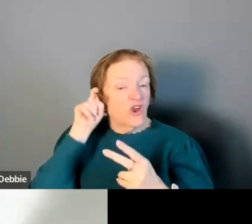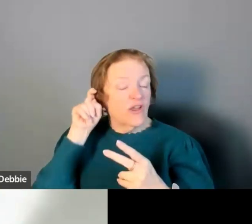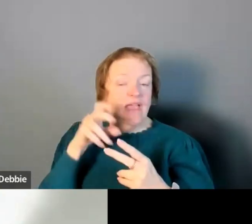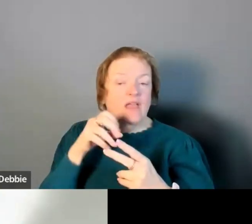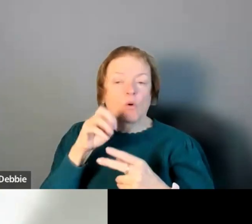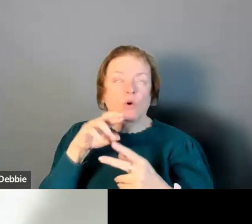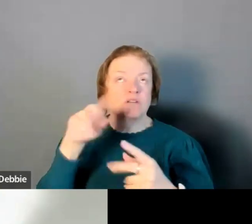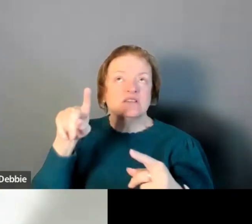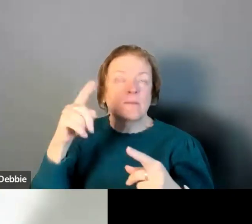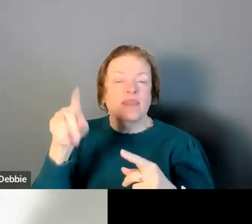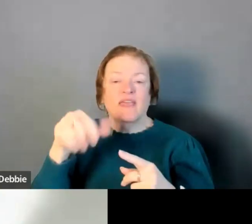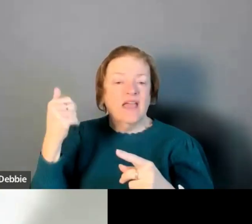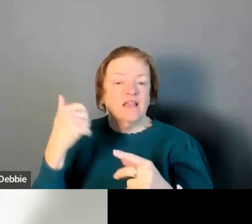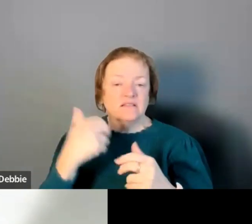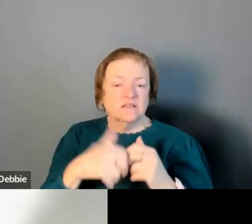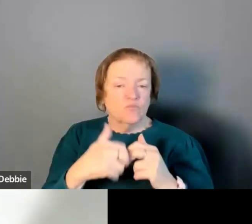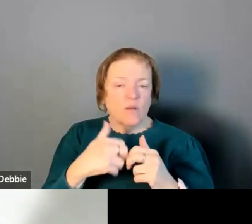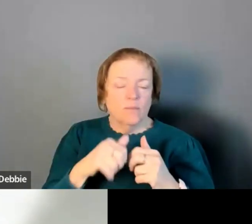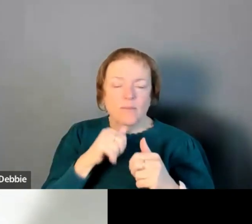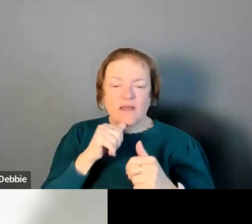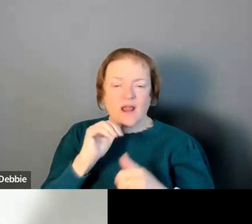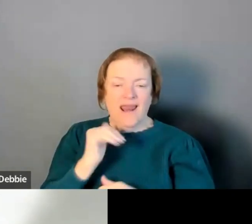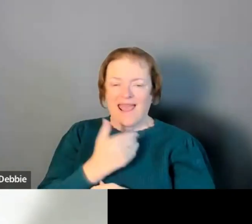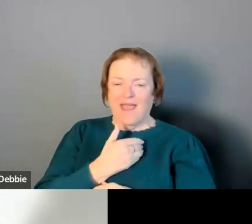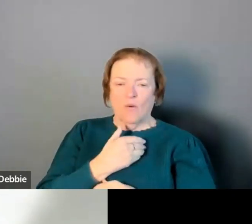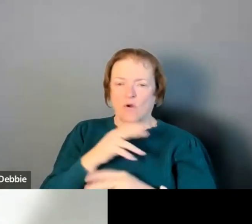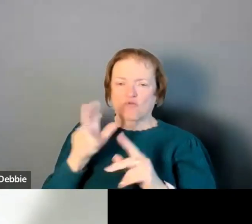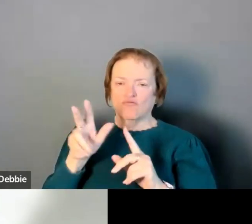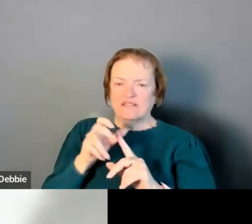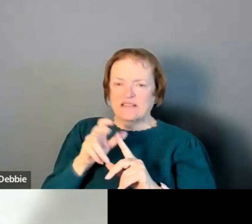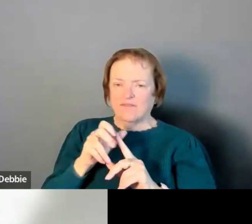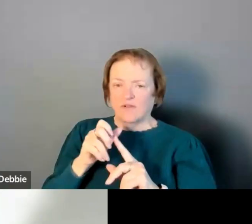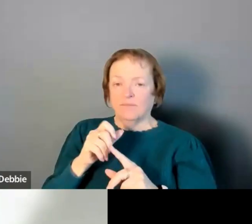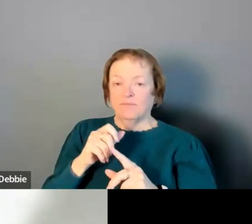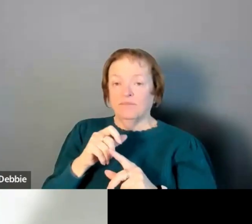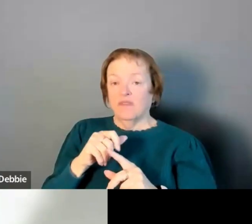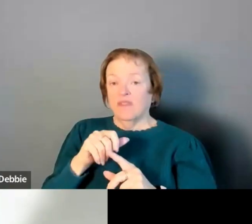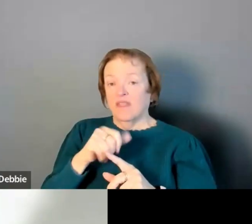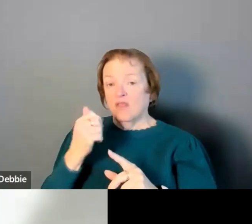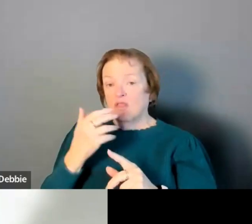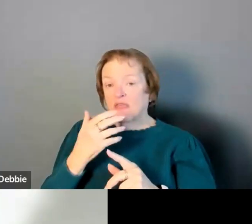The other beauty of this is that You have to order all these pieces.